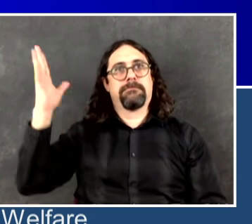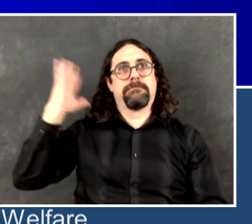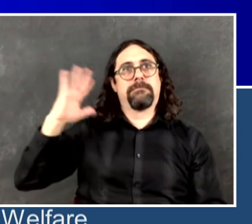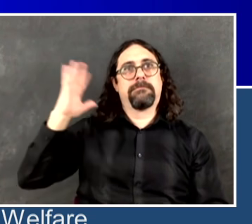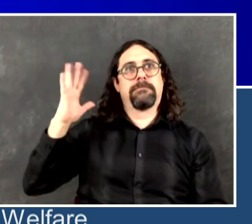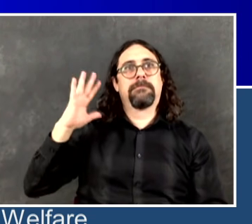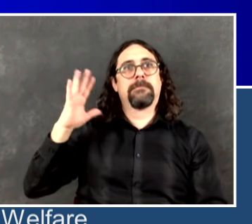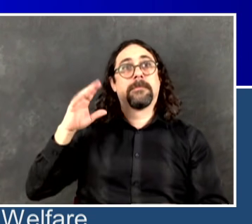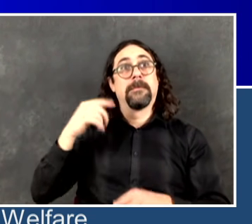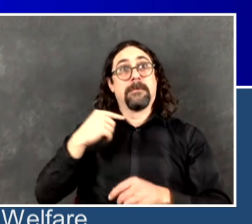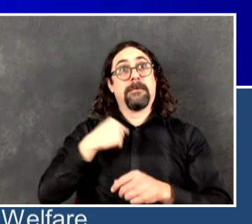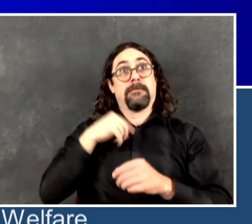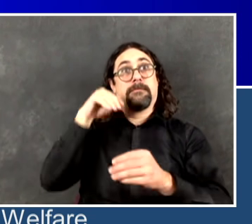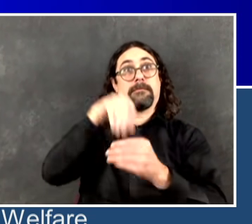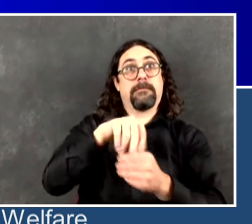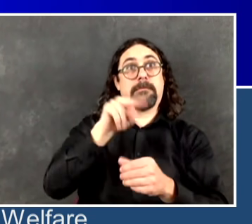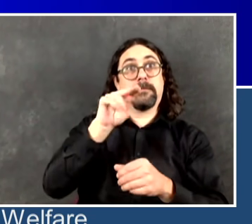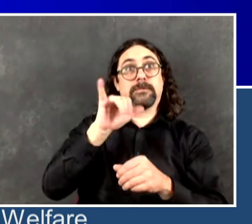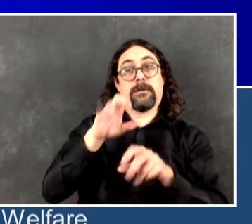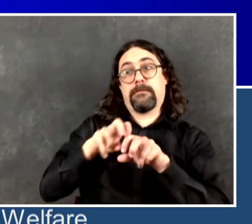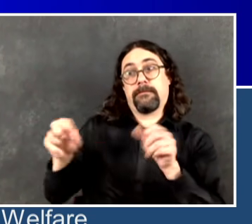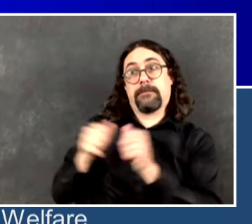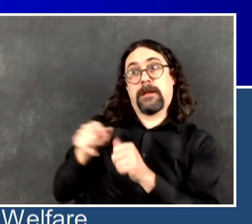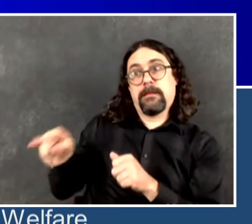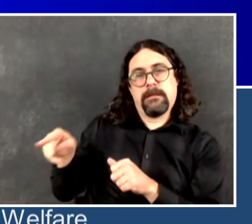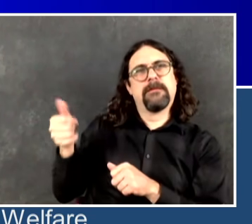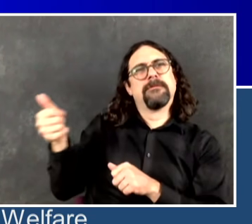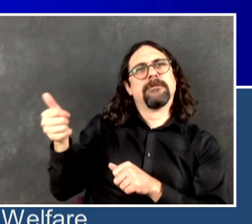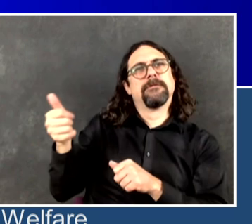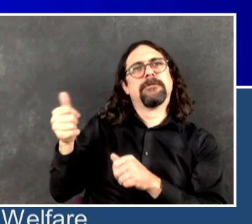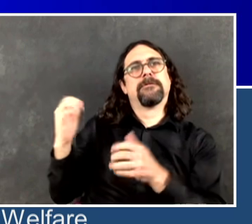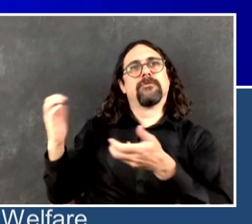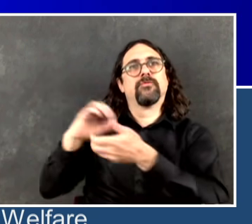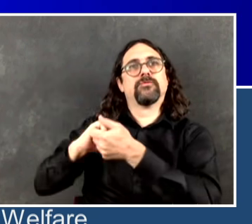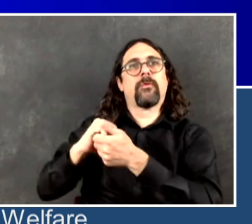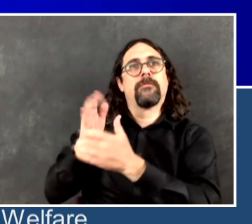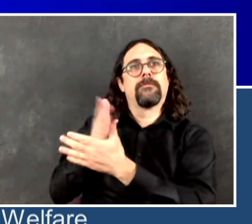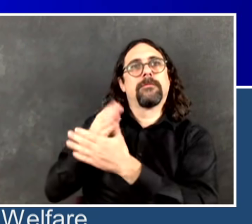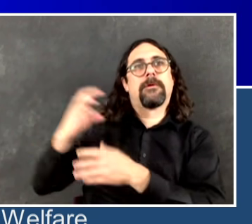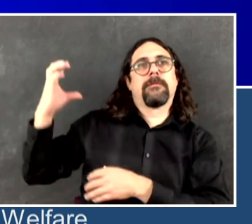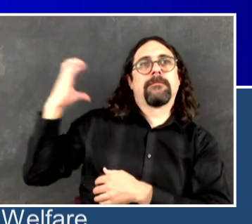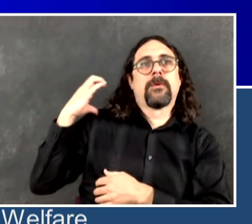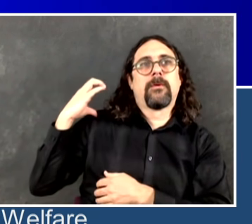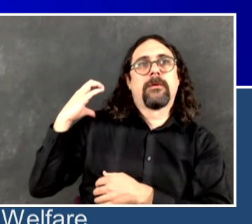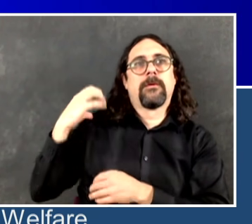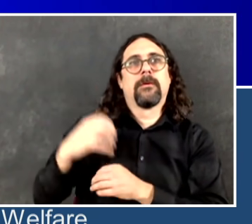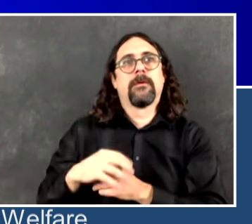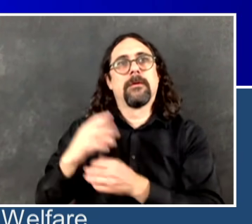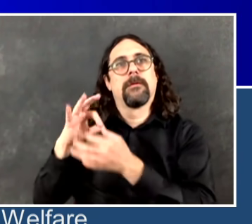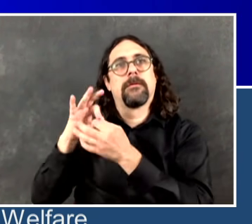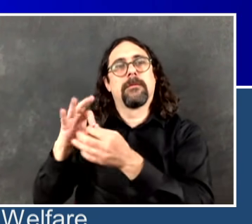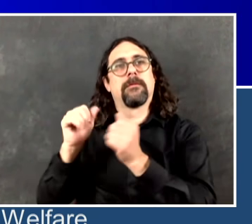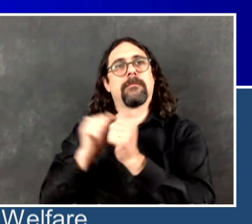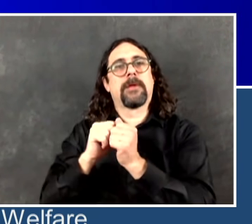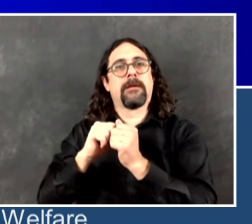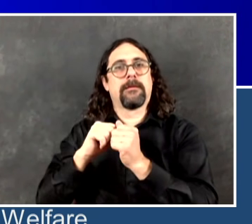BUILD THIS